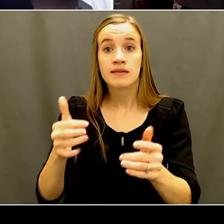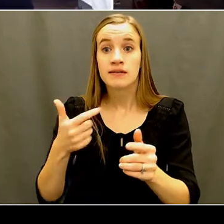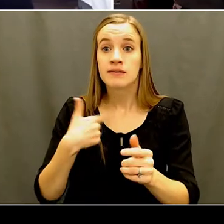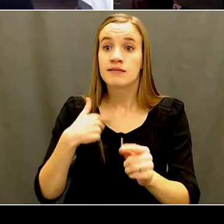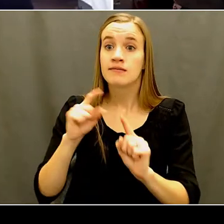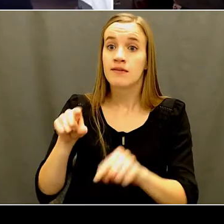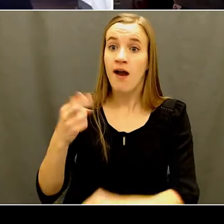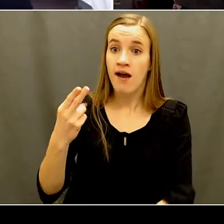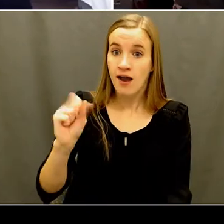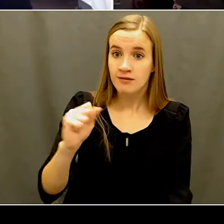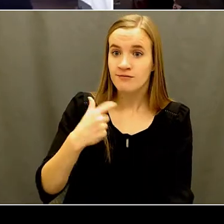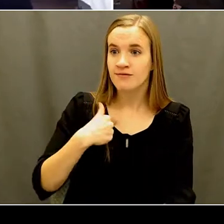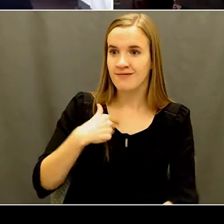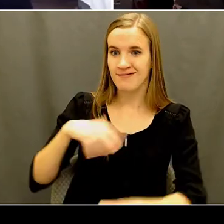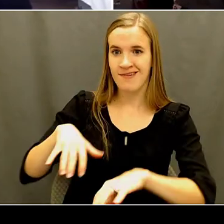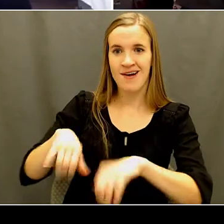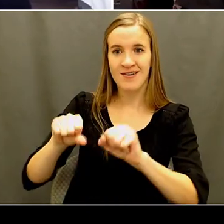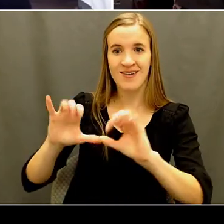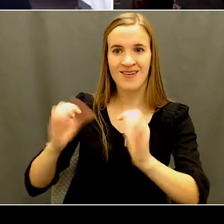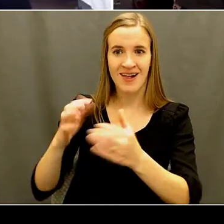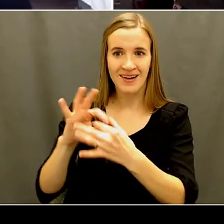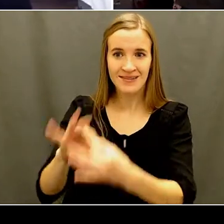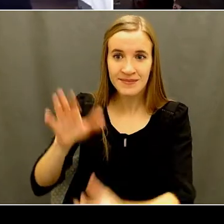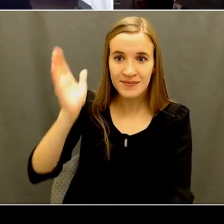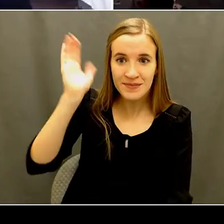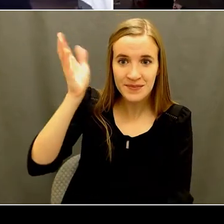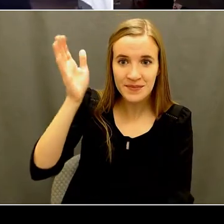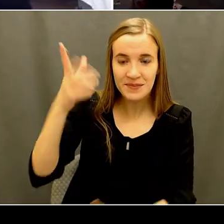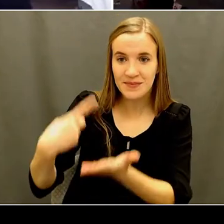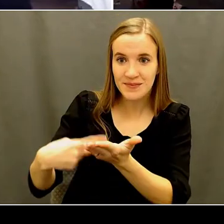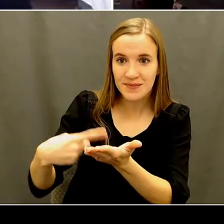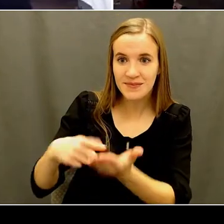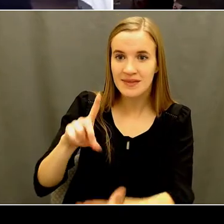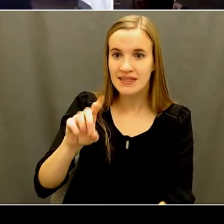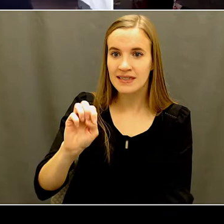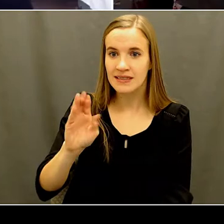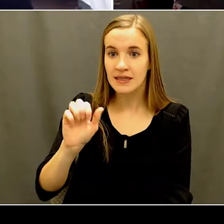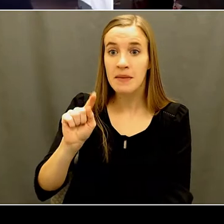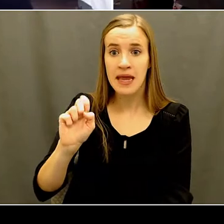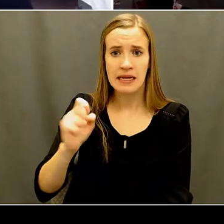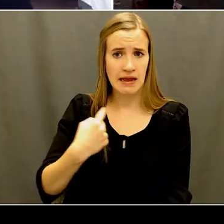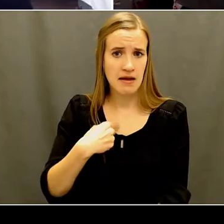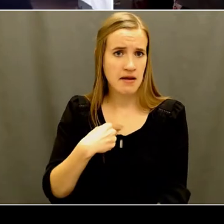naturally very good at. And so I began to compete in original oratory